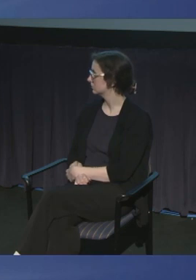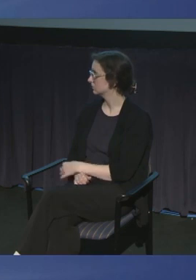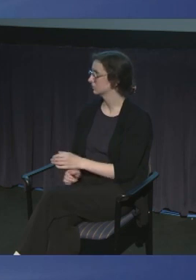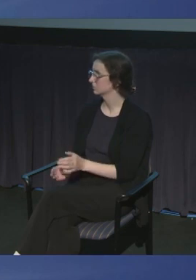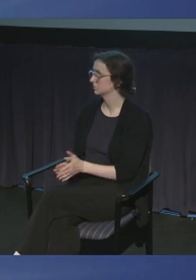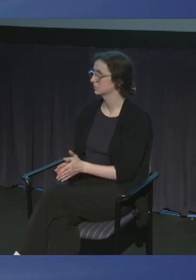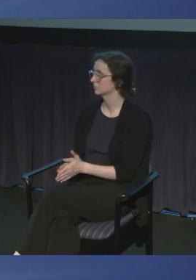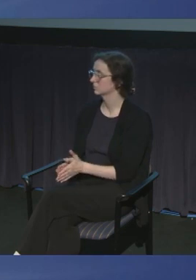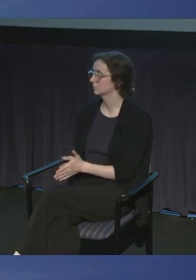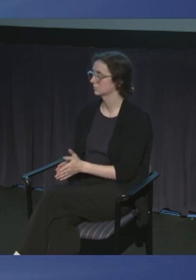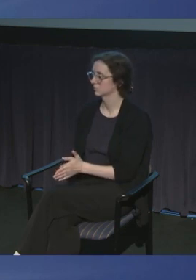TING.